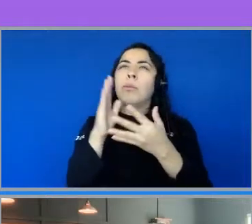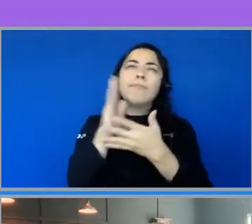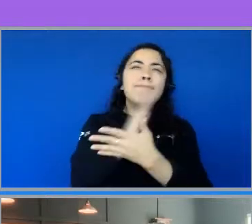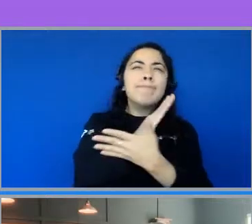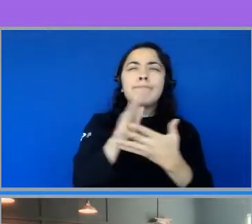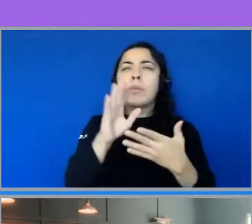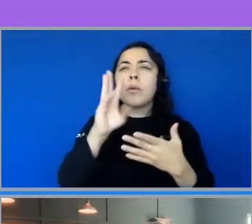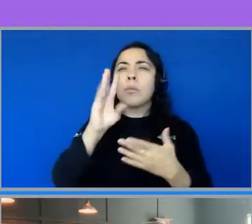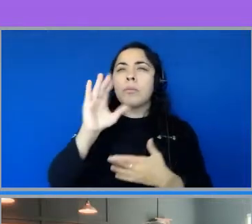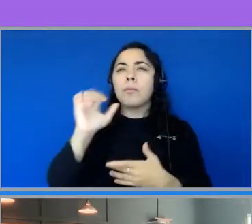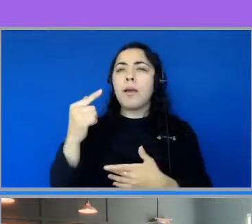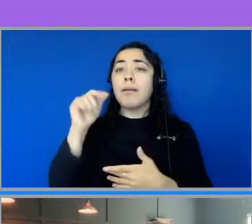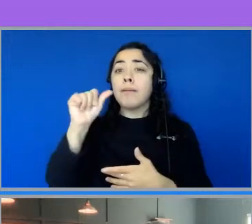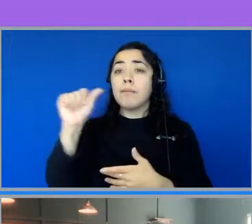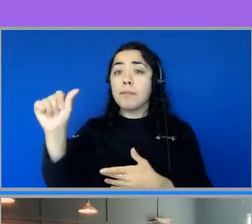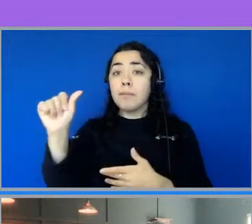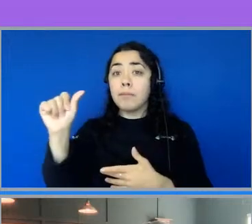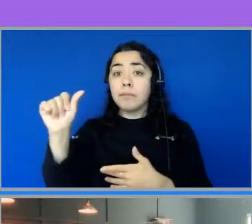somewhere in between WCAG levels, which is the standard